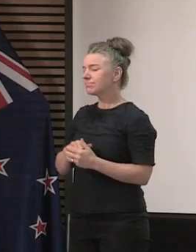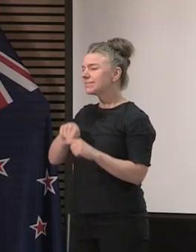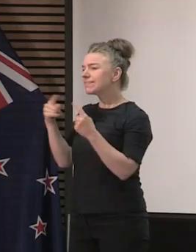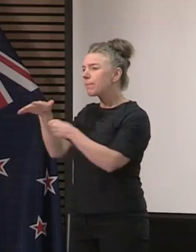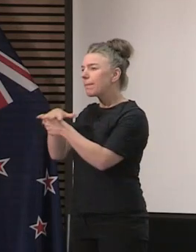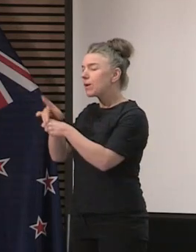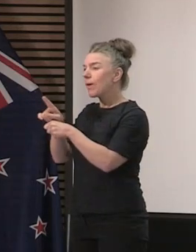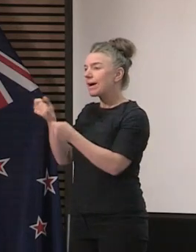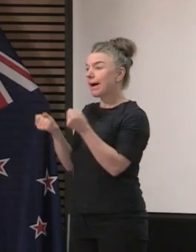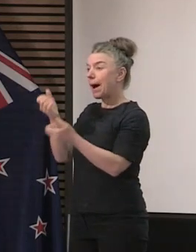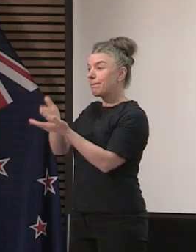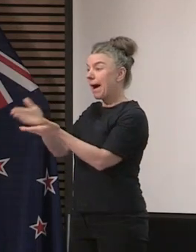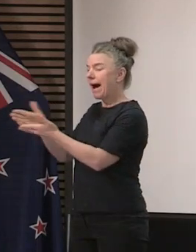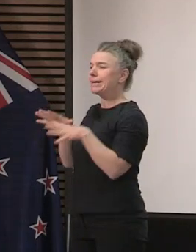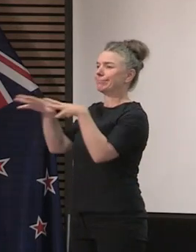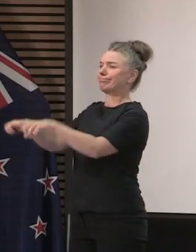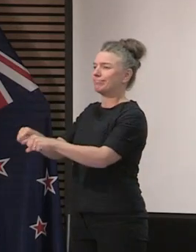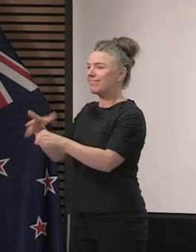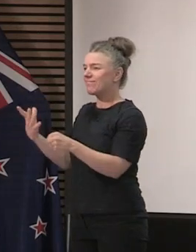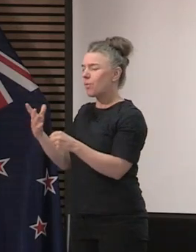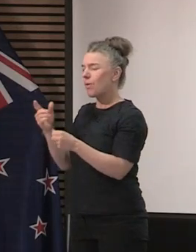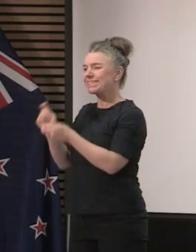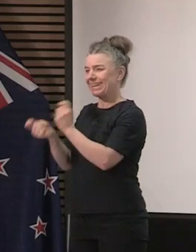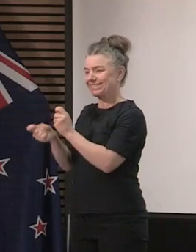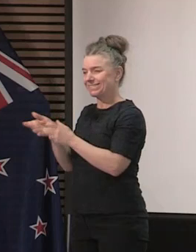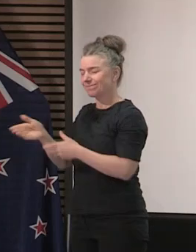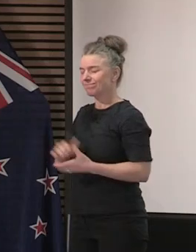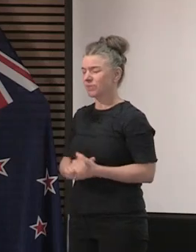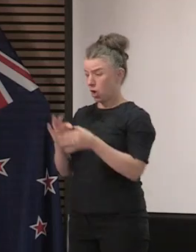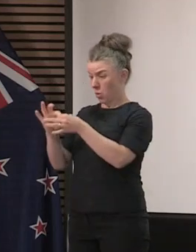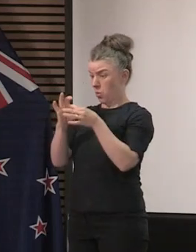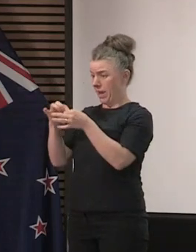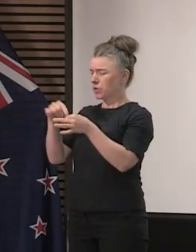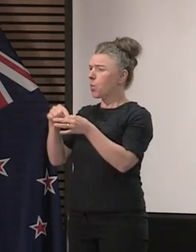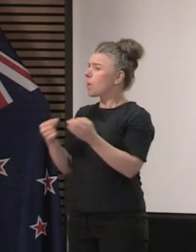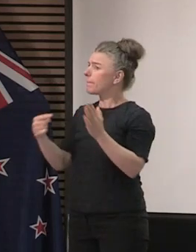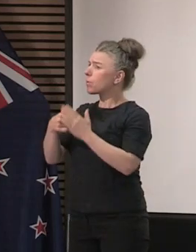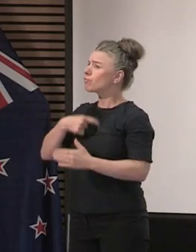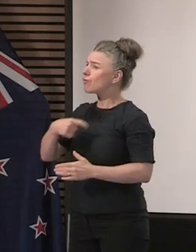requisitioned a car park for use as a community-based assessment centre.